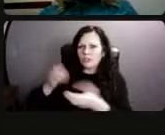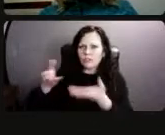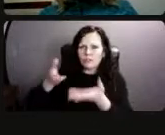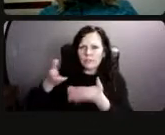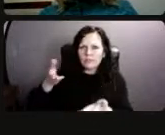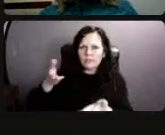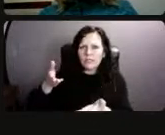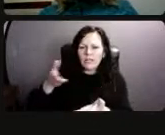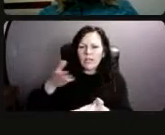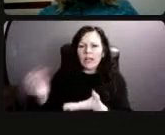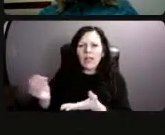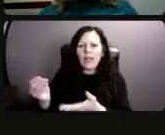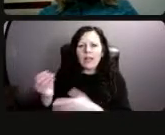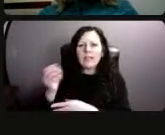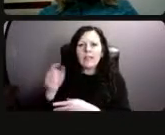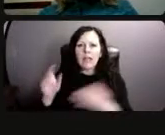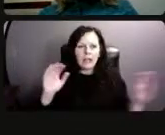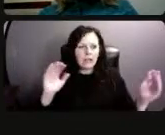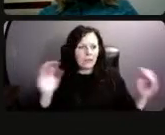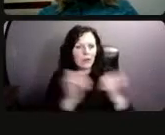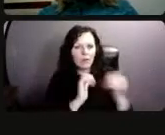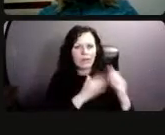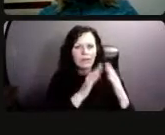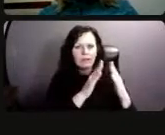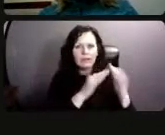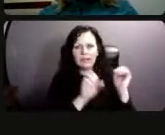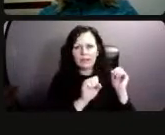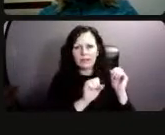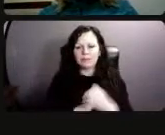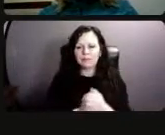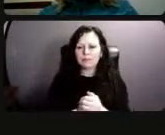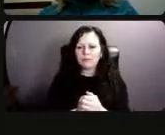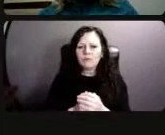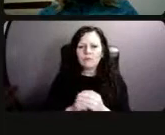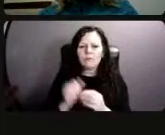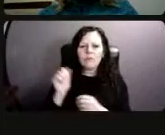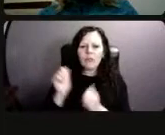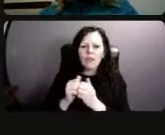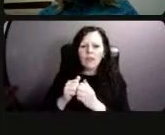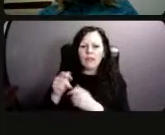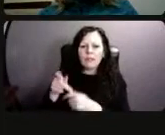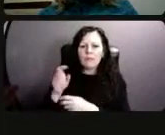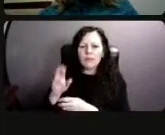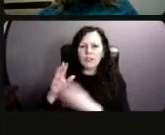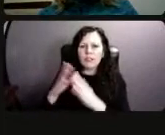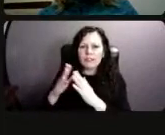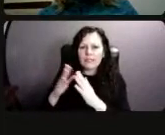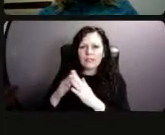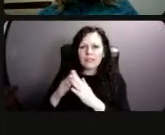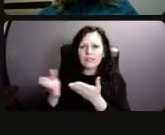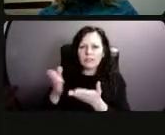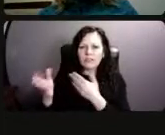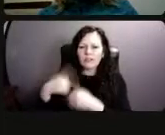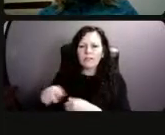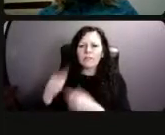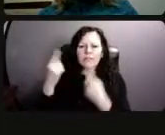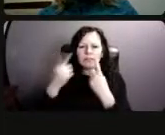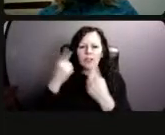SOUND TOGETHER WITH THE CITY TO ANALYZE THE INTERNAL SERVICES